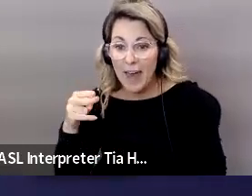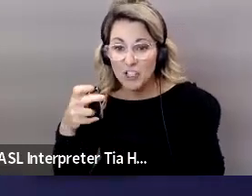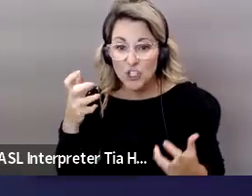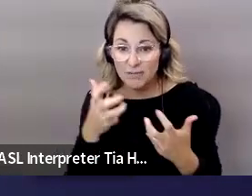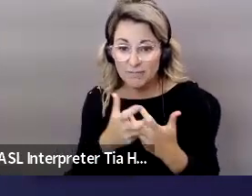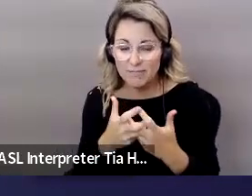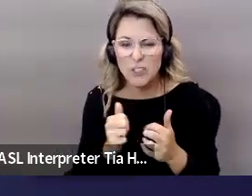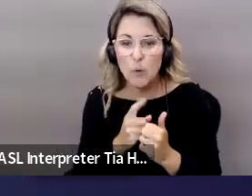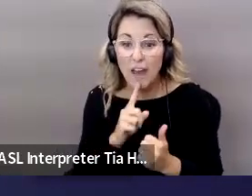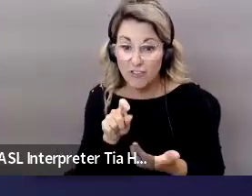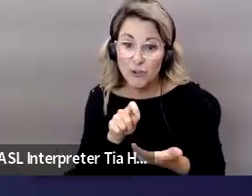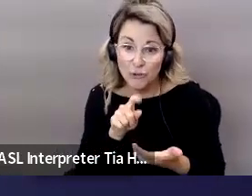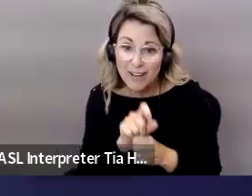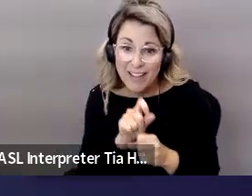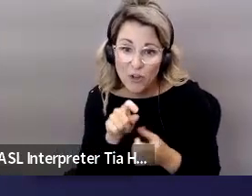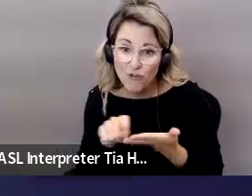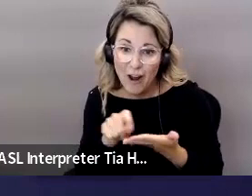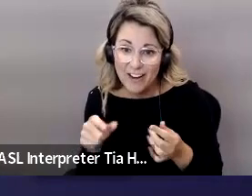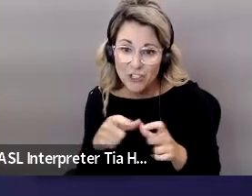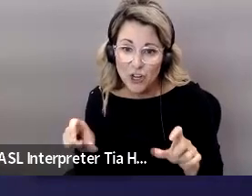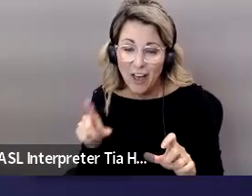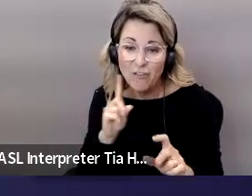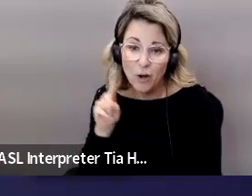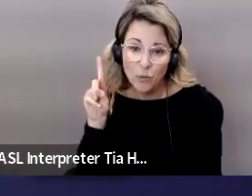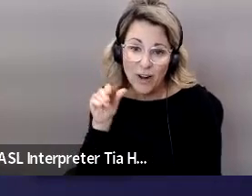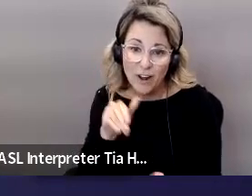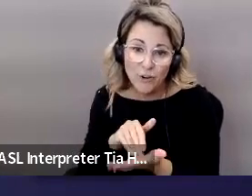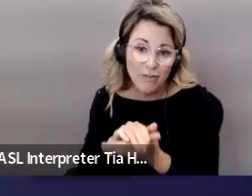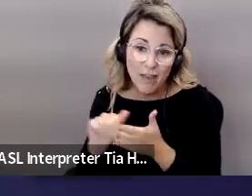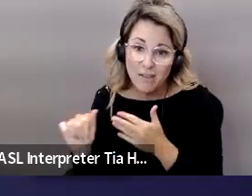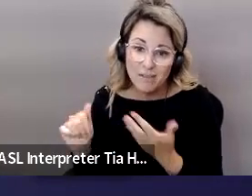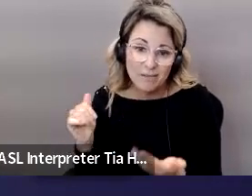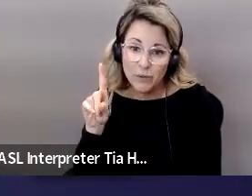have to write a check. So, you might have to write a check for $100,000, your organization,